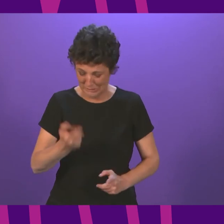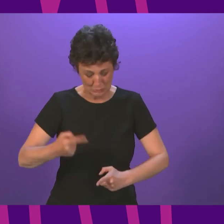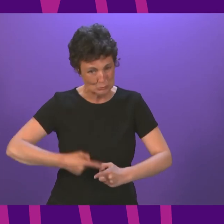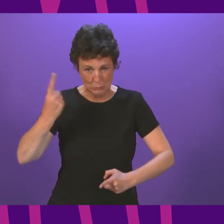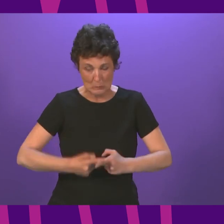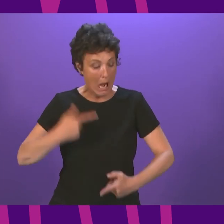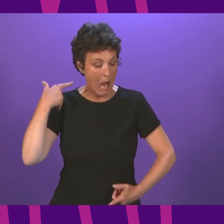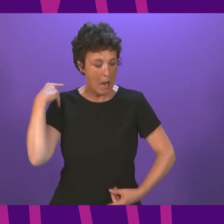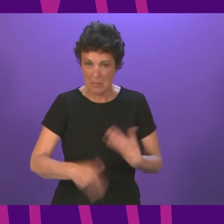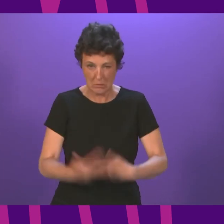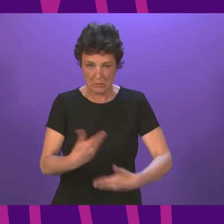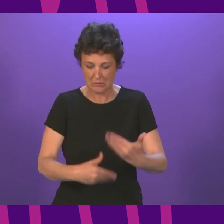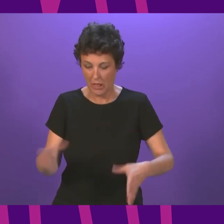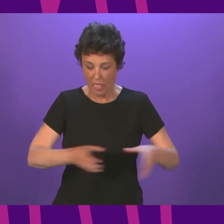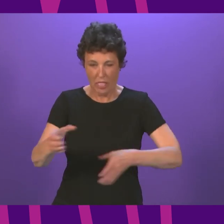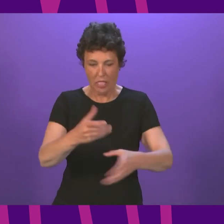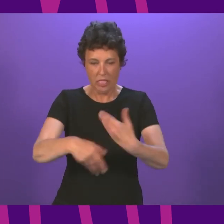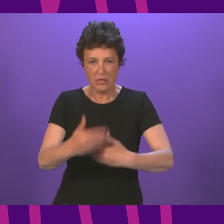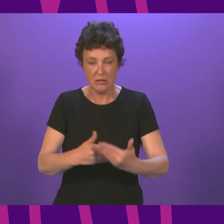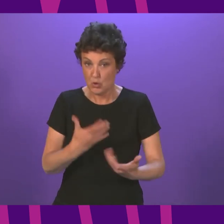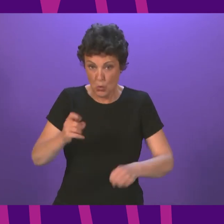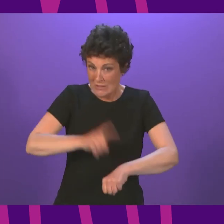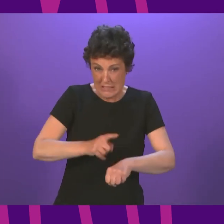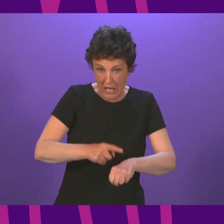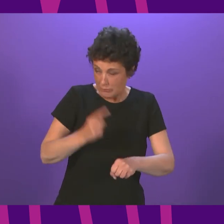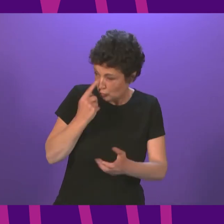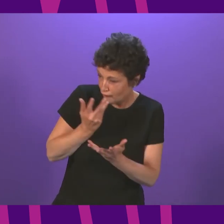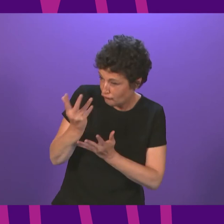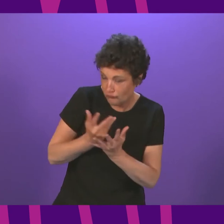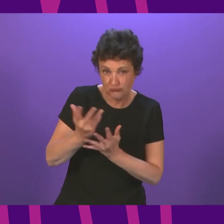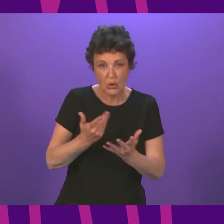any response that he can offer, together with information on when the fund will be open,